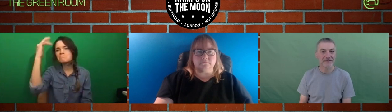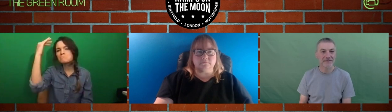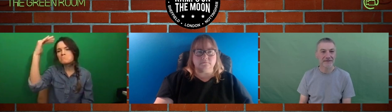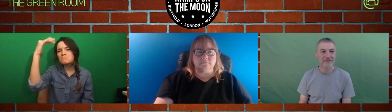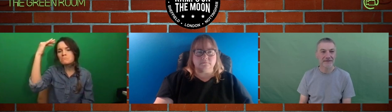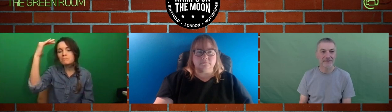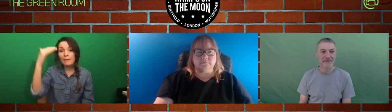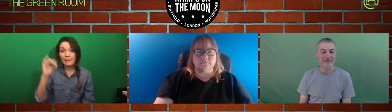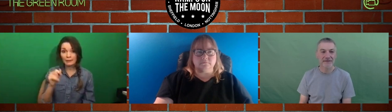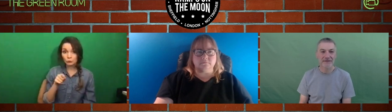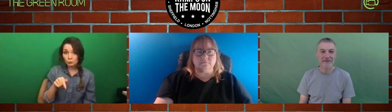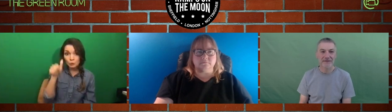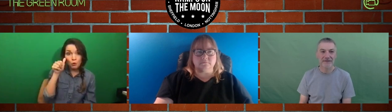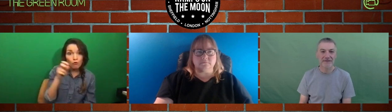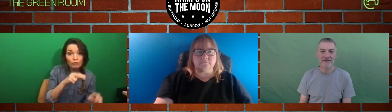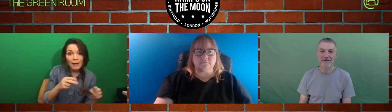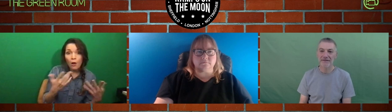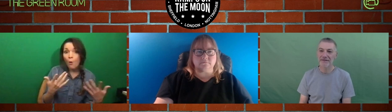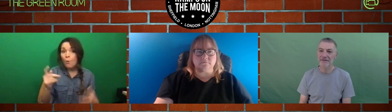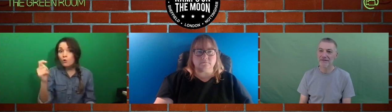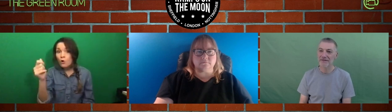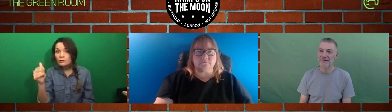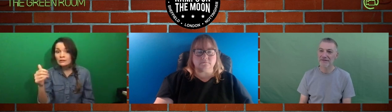did you have some plans set up for how